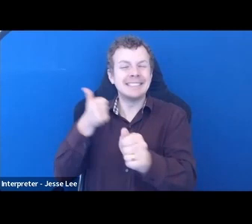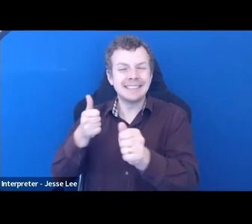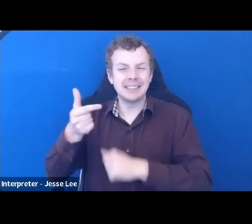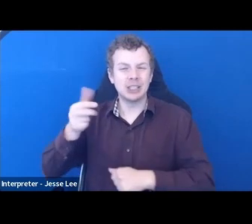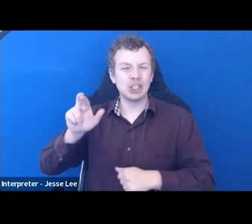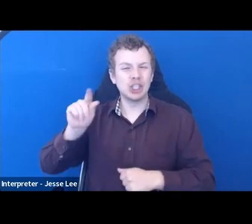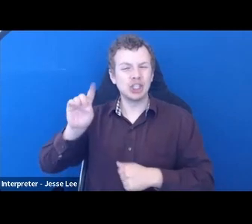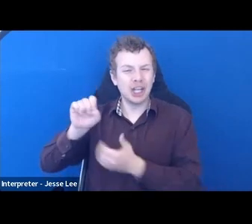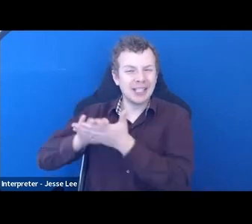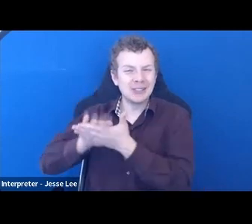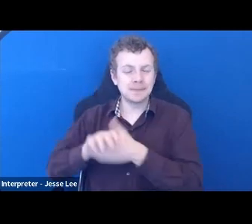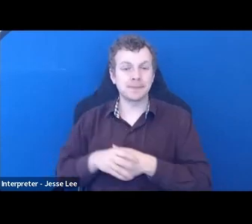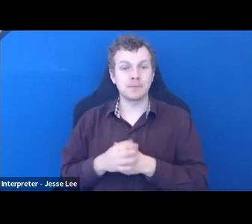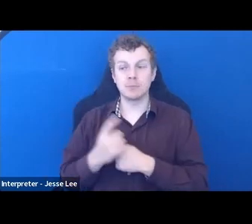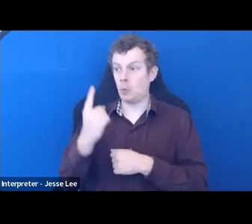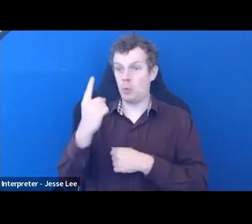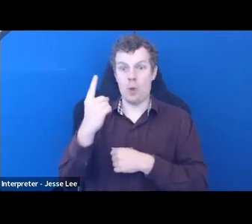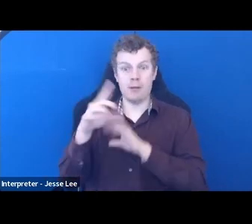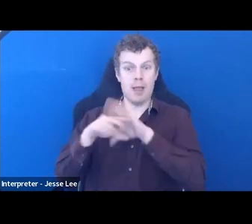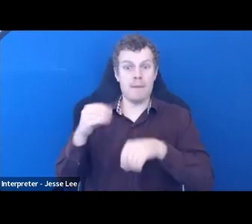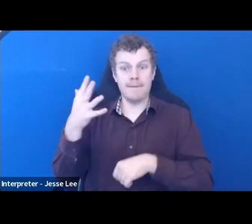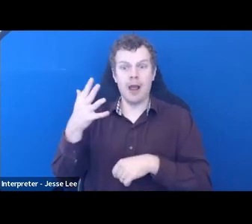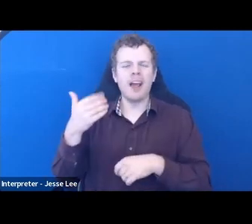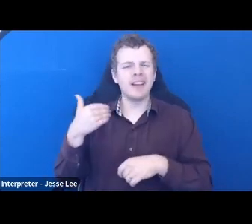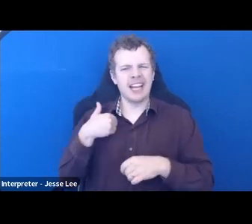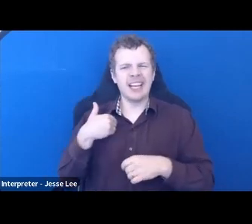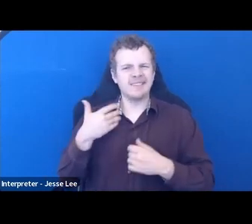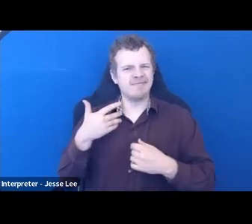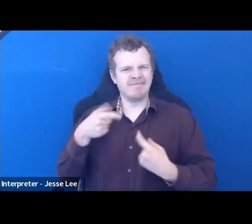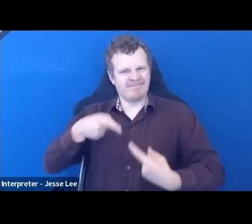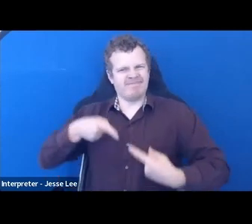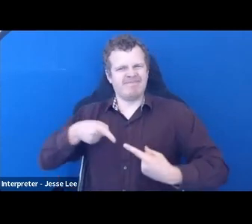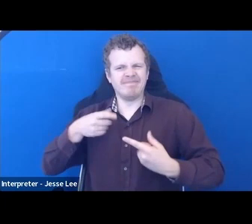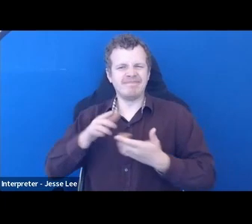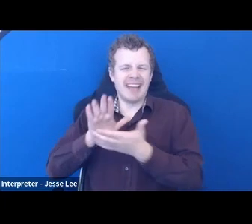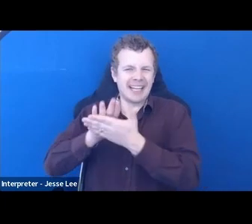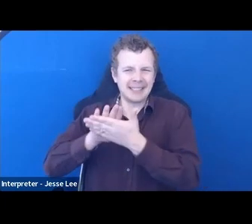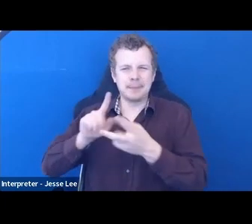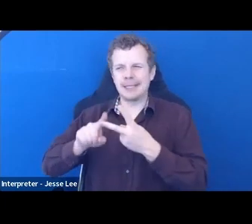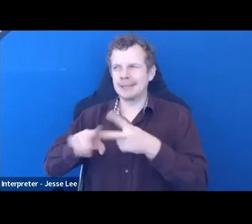Over one in five have persistent academic or behavioral challenges.